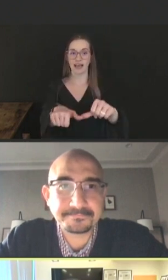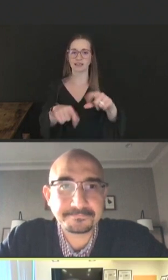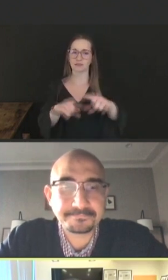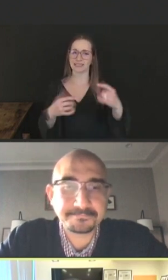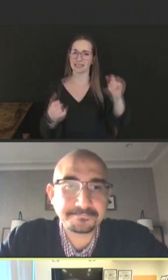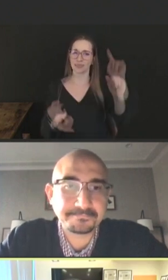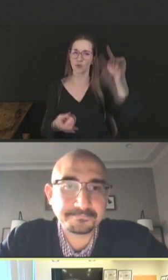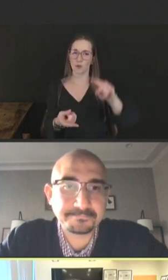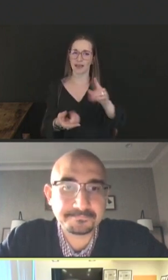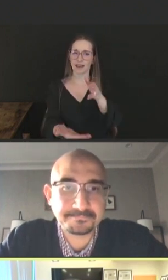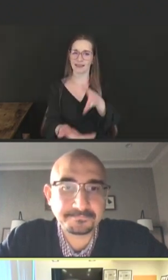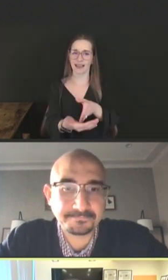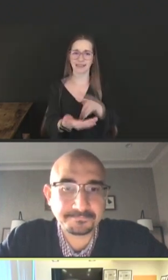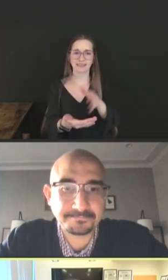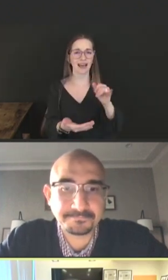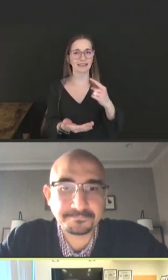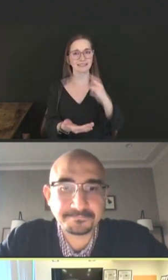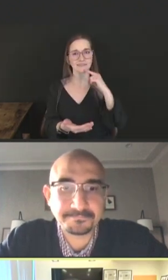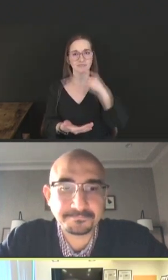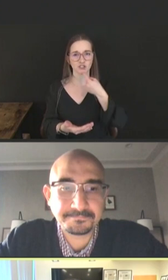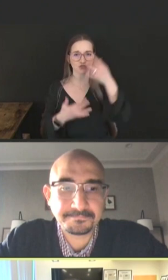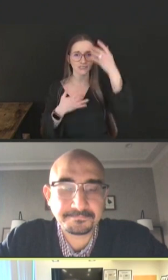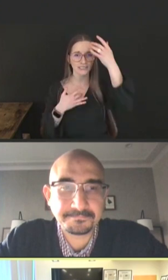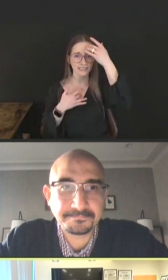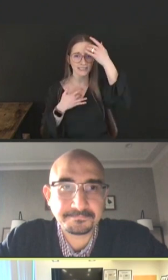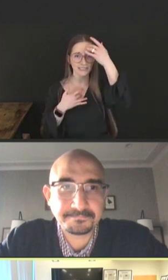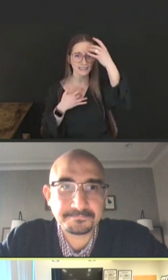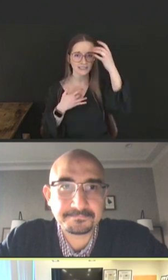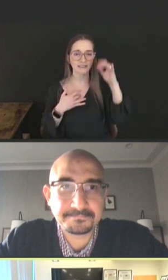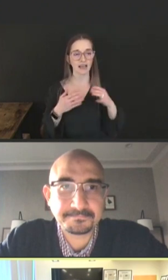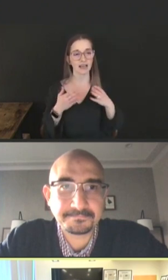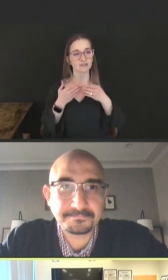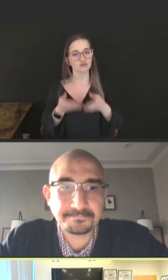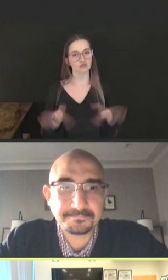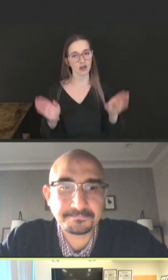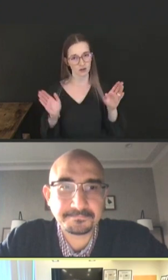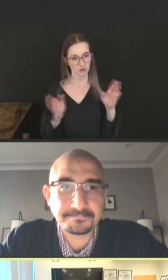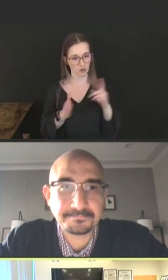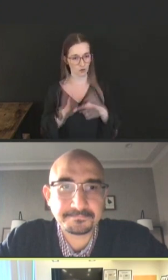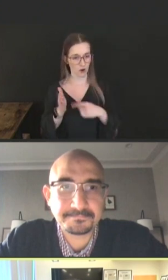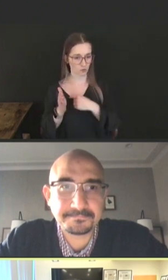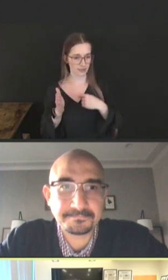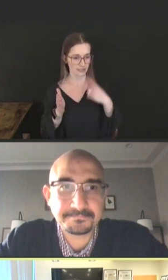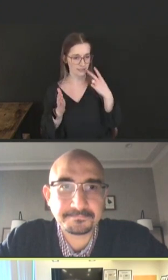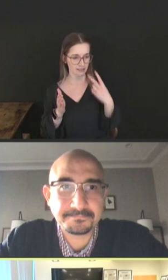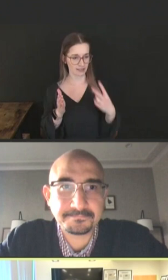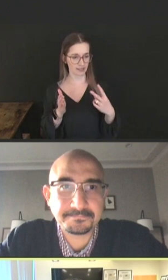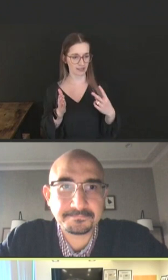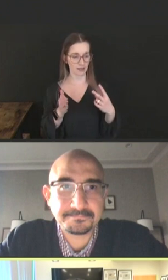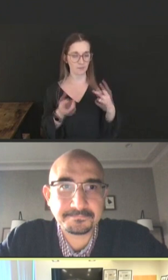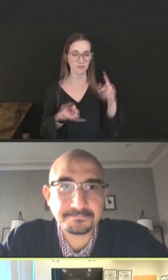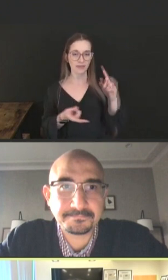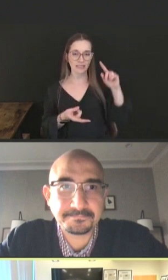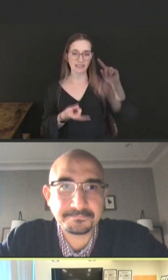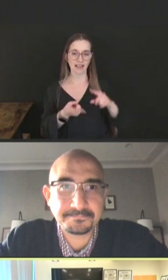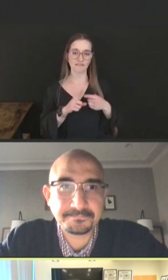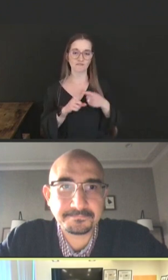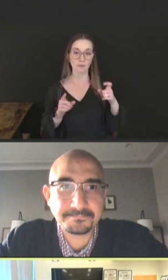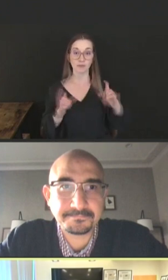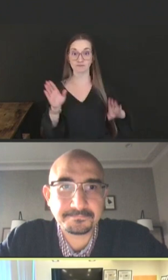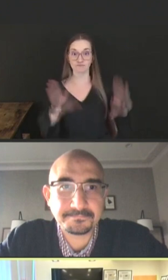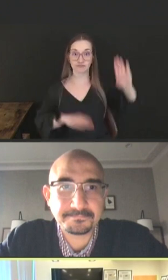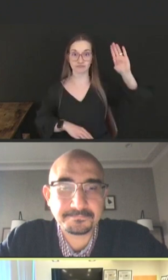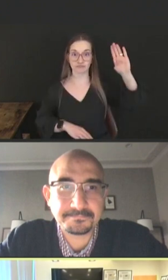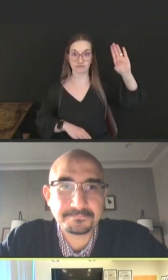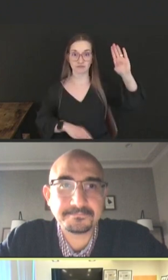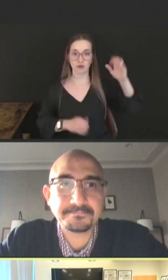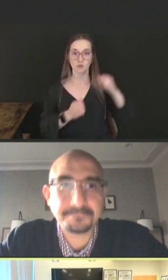disease, is generally what we see the decline from the bump we get with the neutralizing antibodies